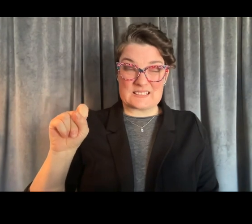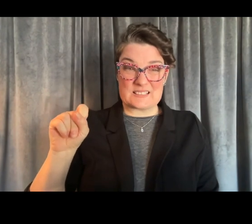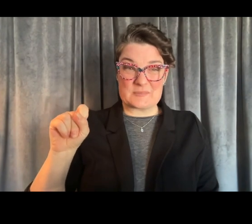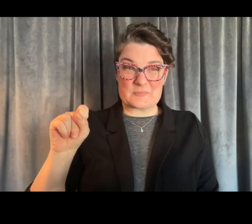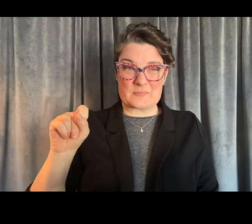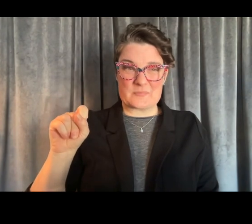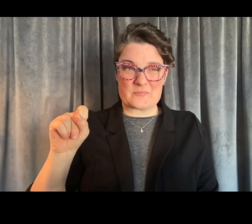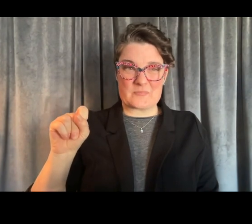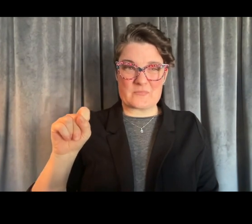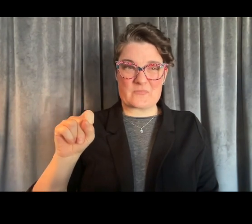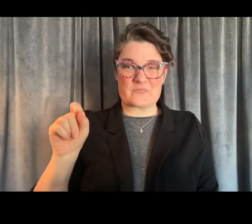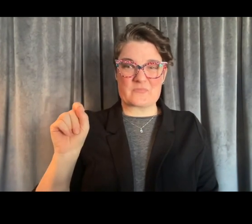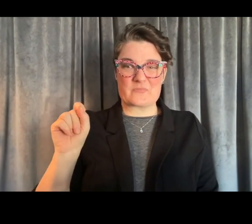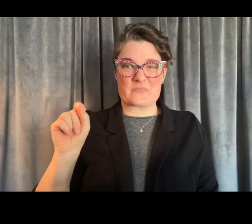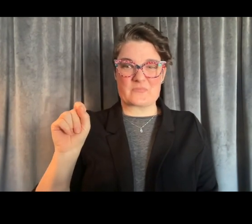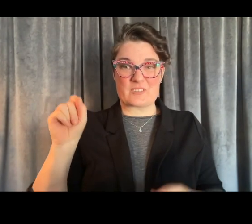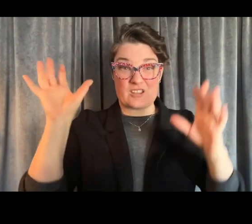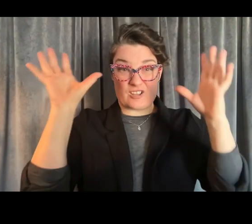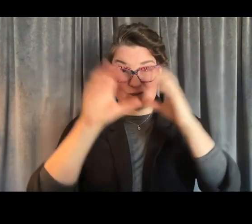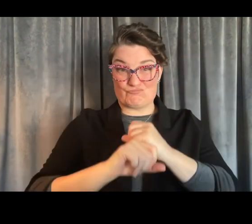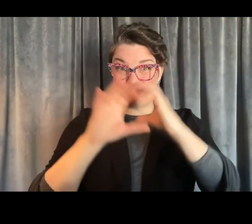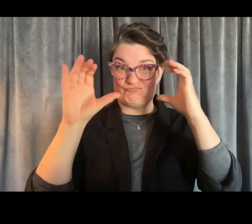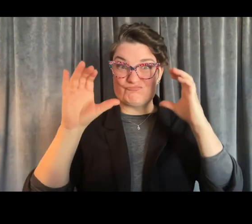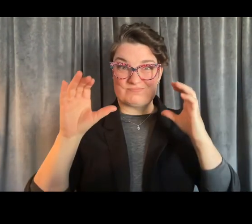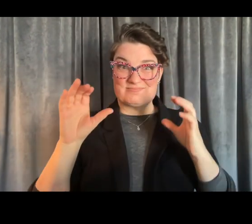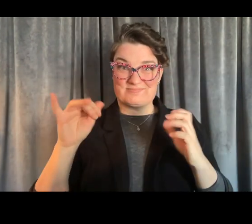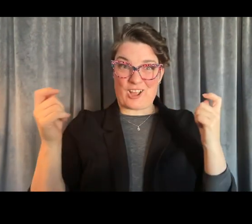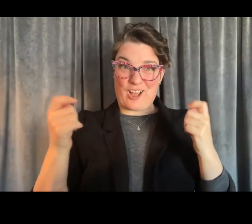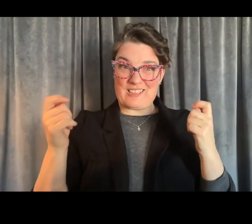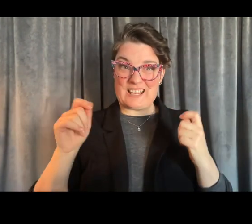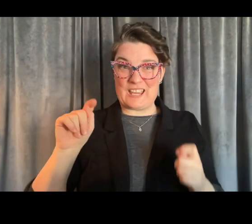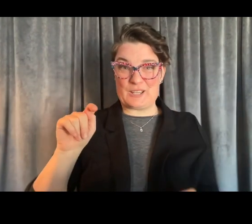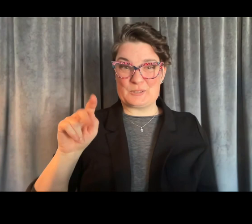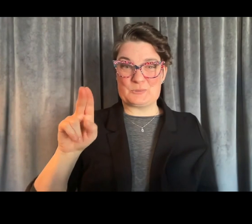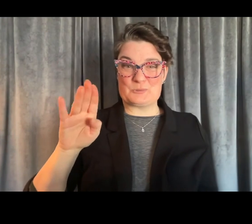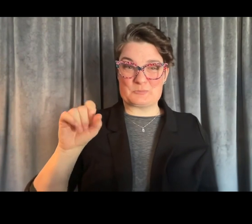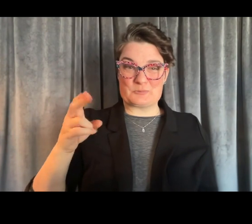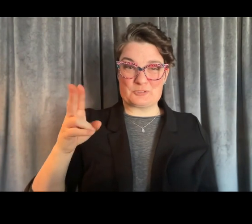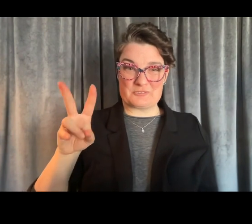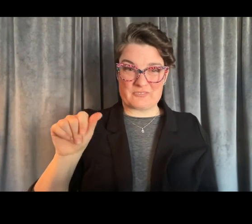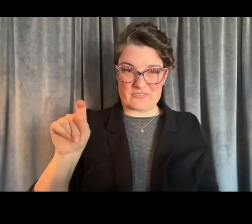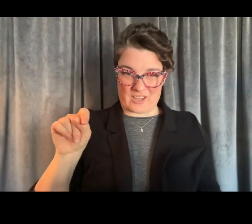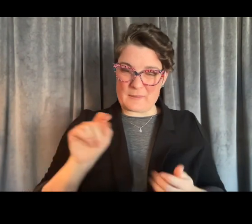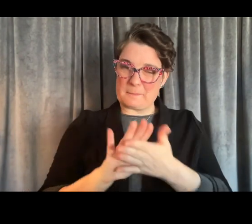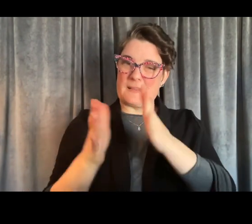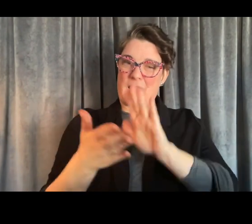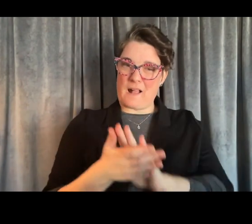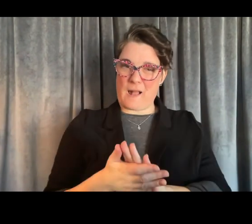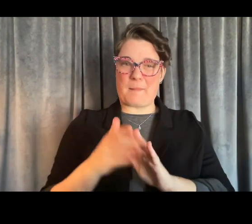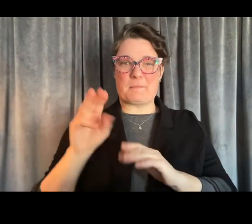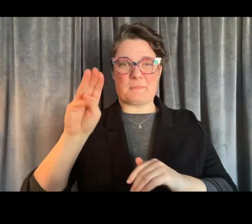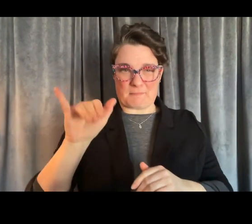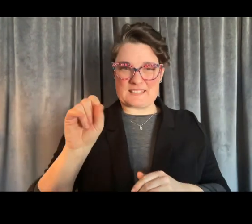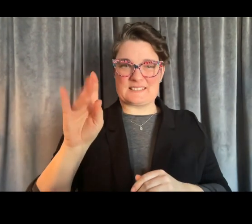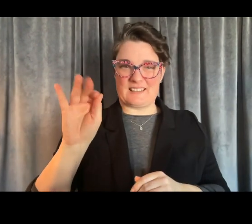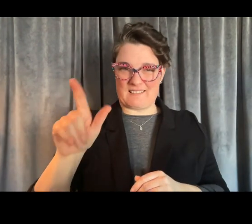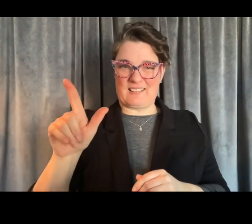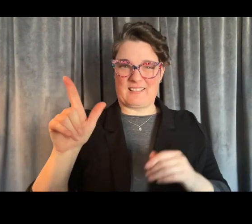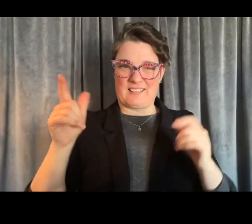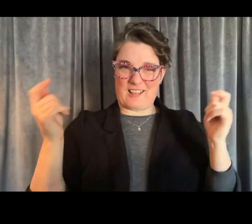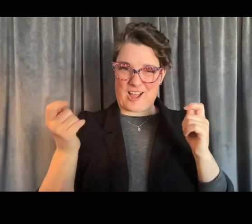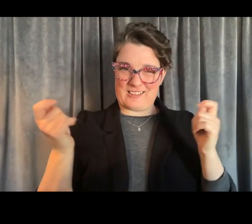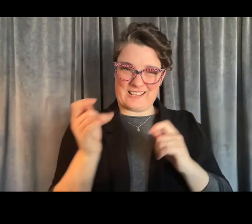b'Shvat to be a holiday connected with the mystical which does connect us with the